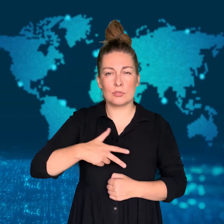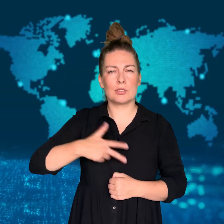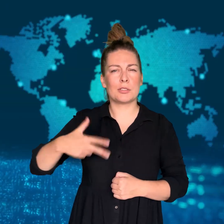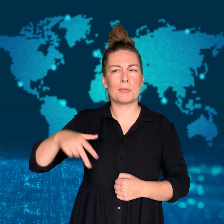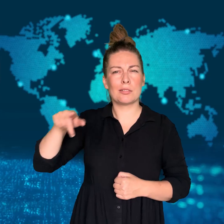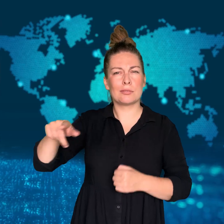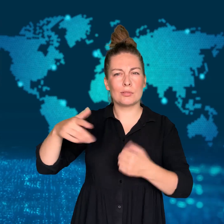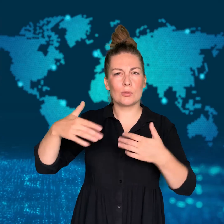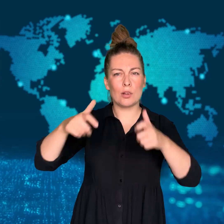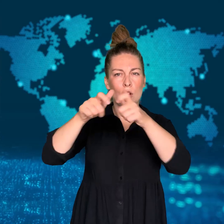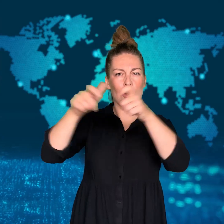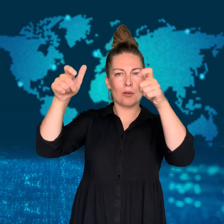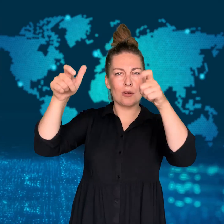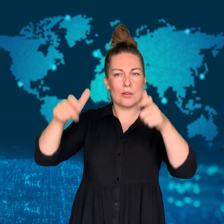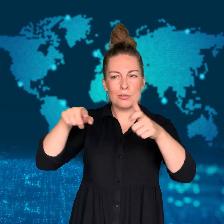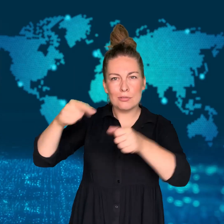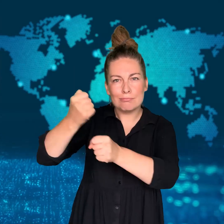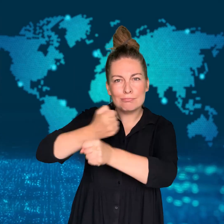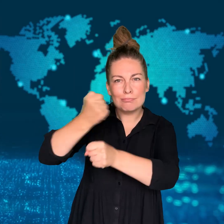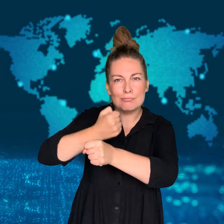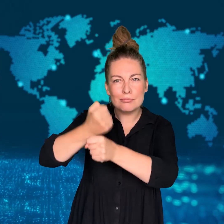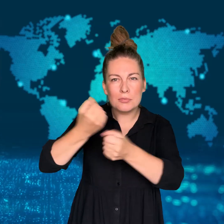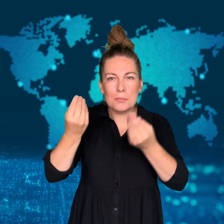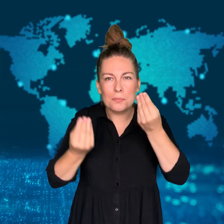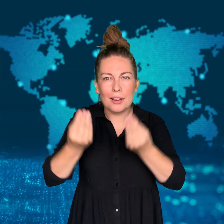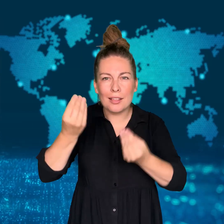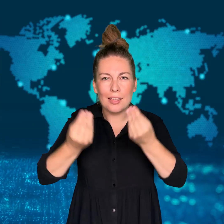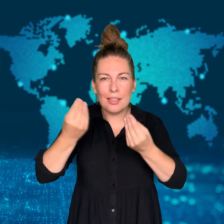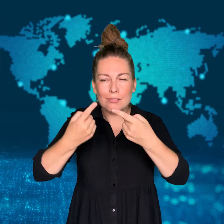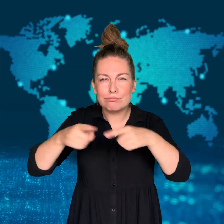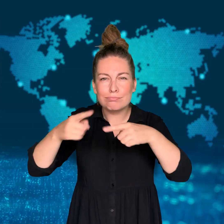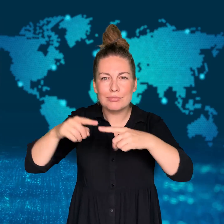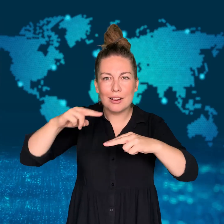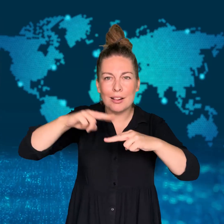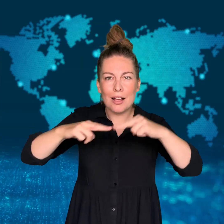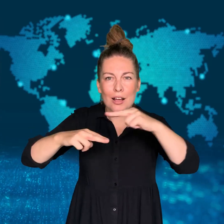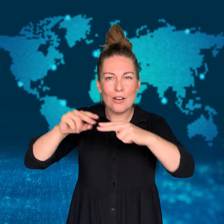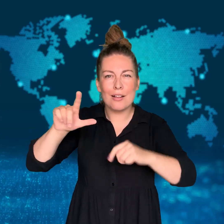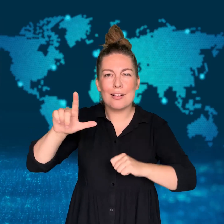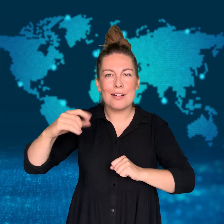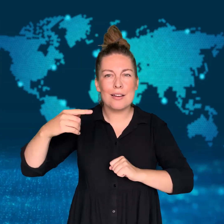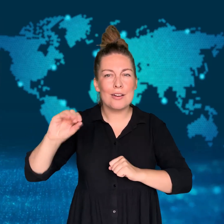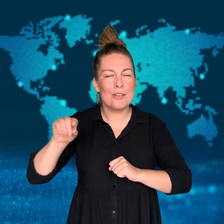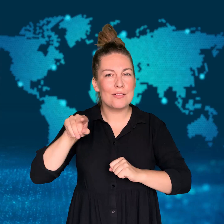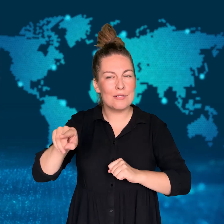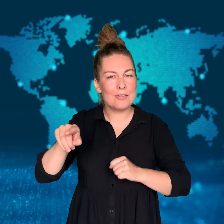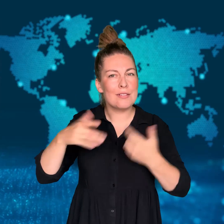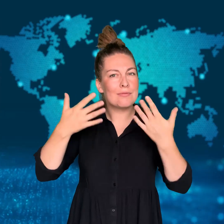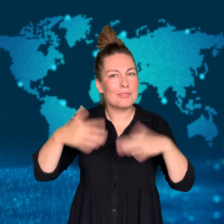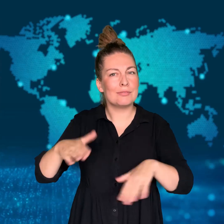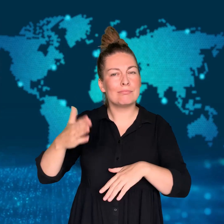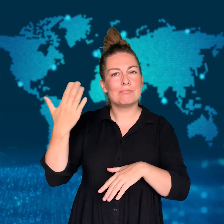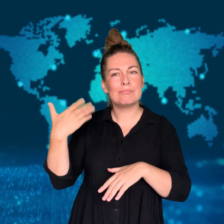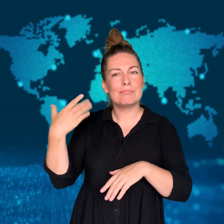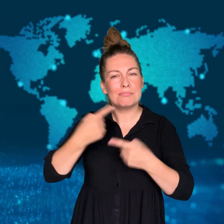[MONIKA]: Lego has announced that it would not use